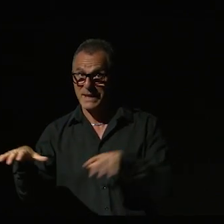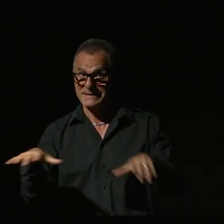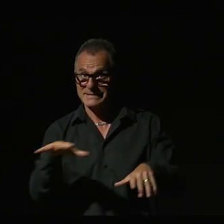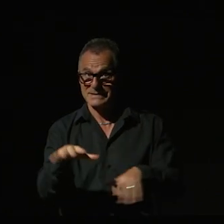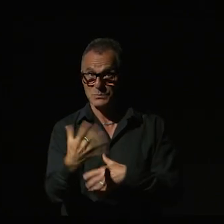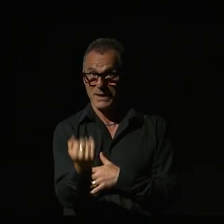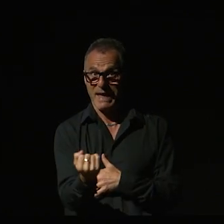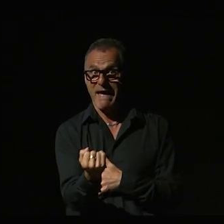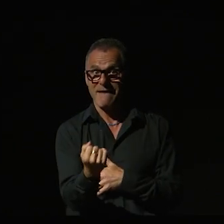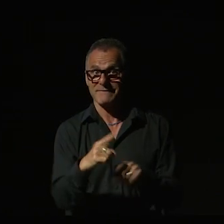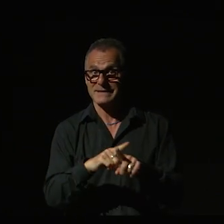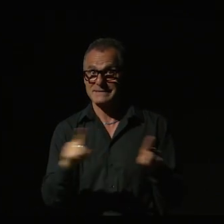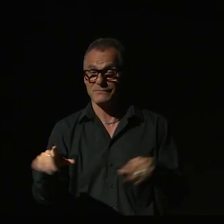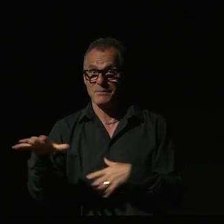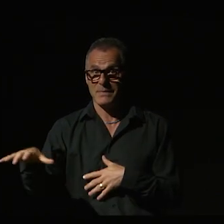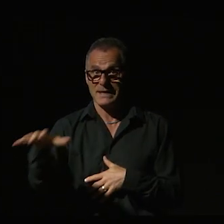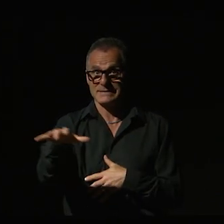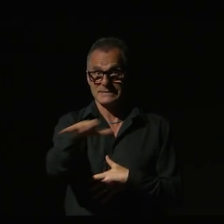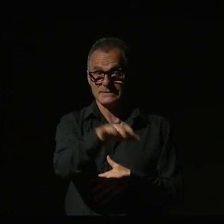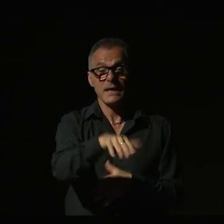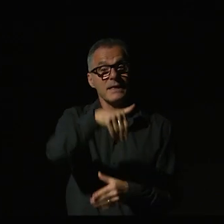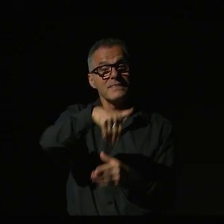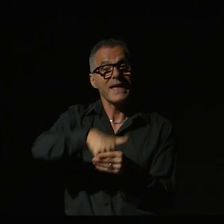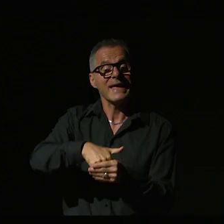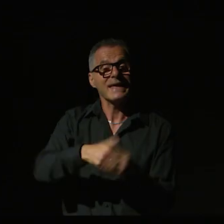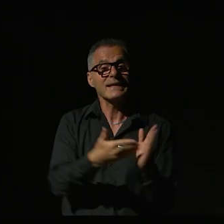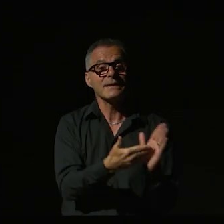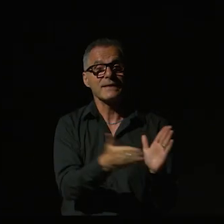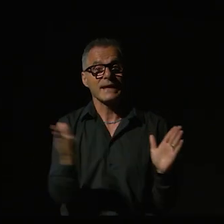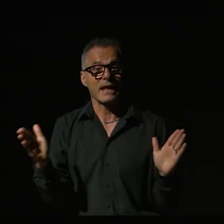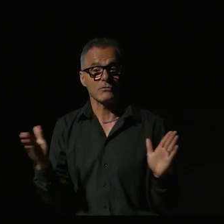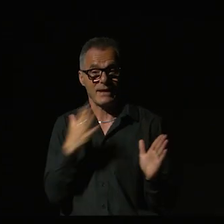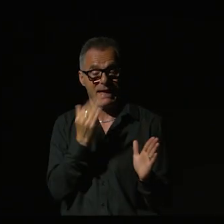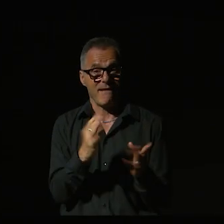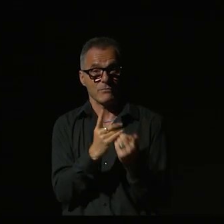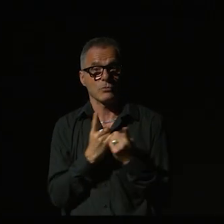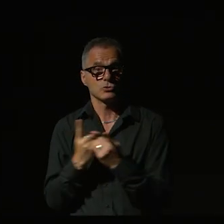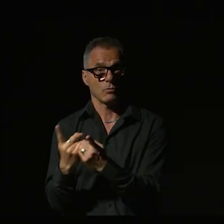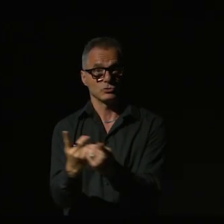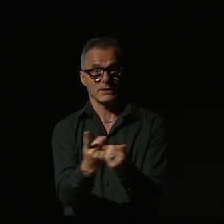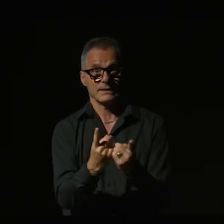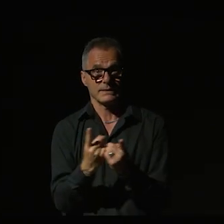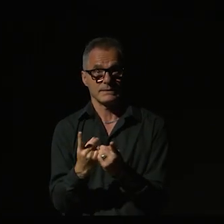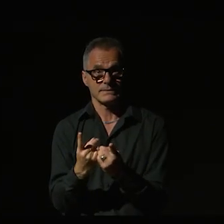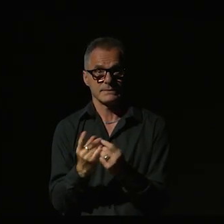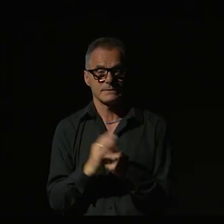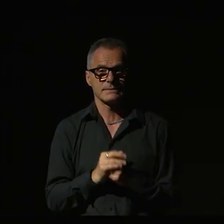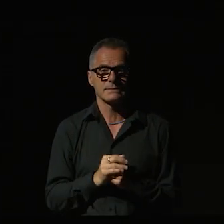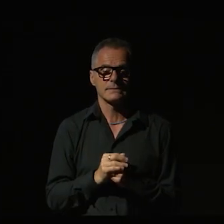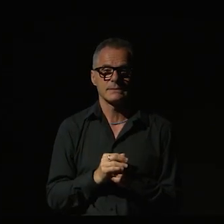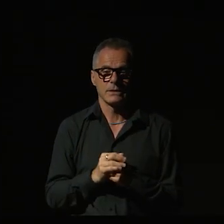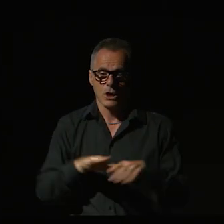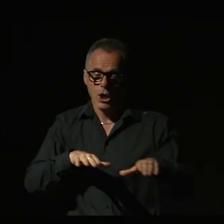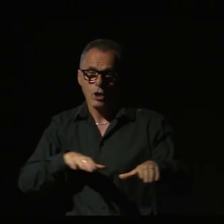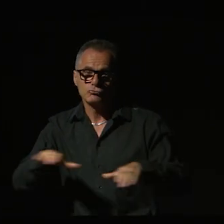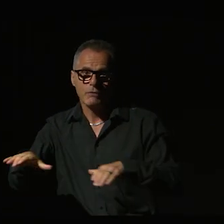They are placed into the gallery as physical objects arranged in the gallery space itself